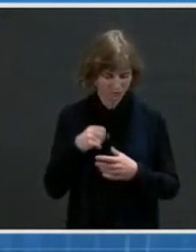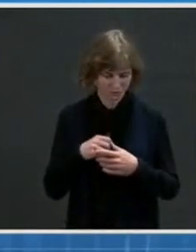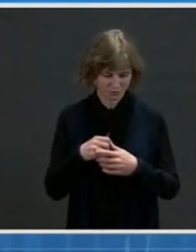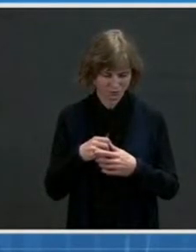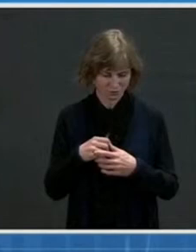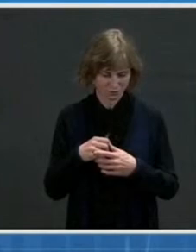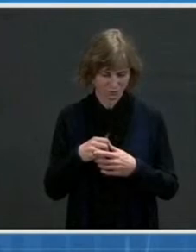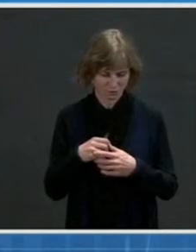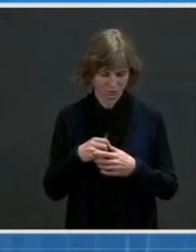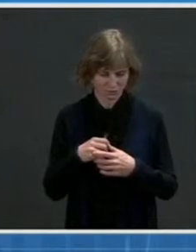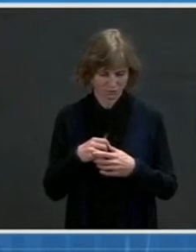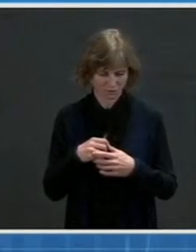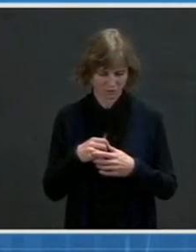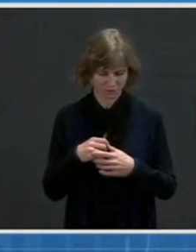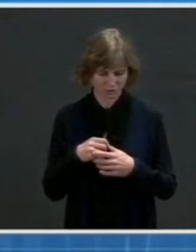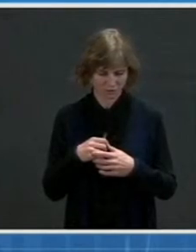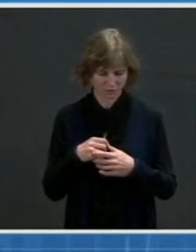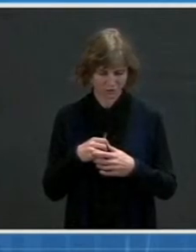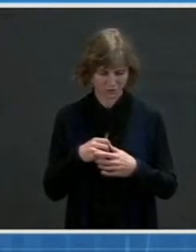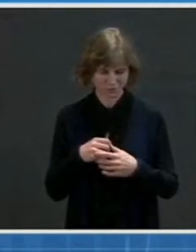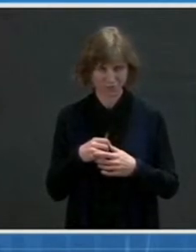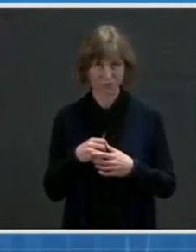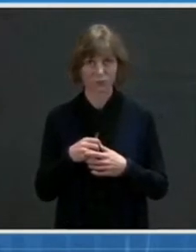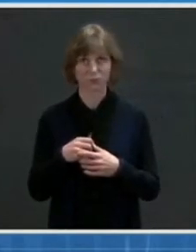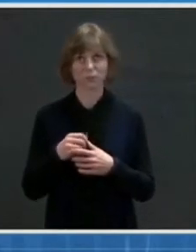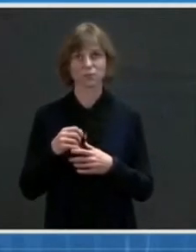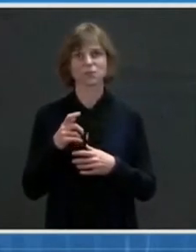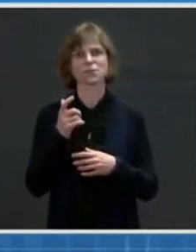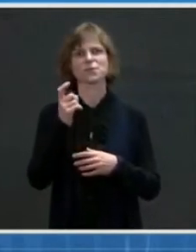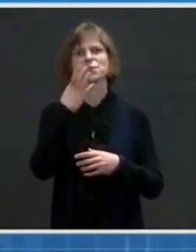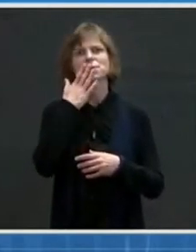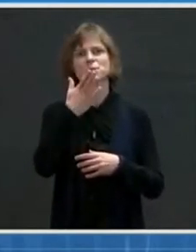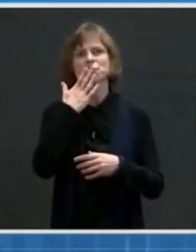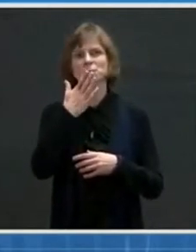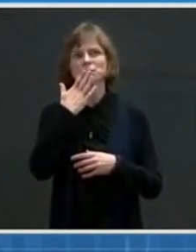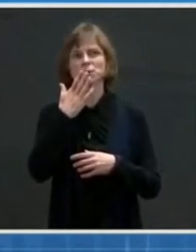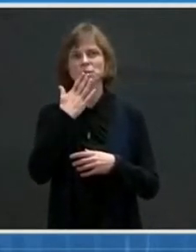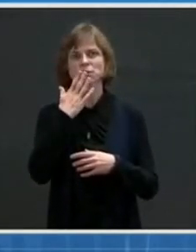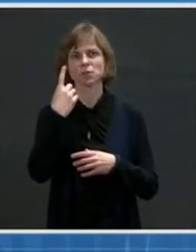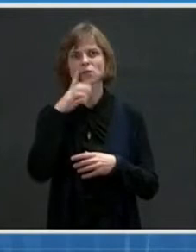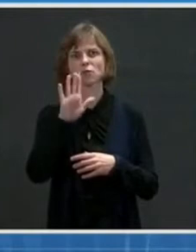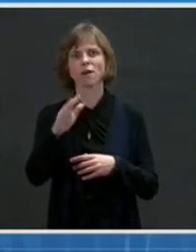THAT'S HOW WE CAN SELECT YOU.